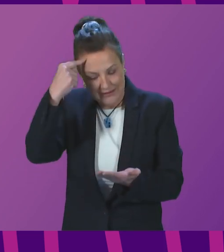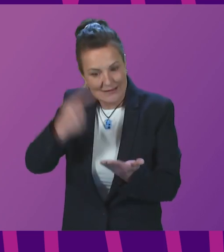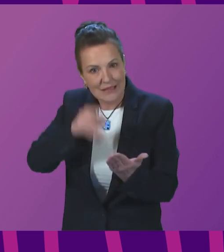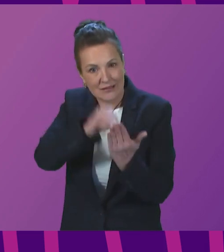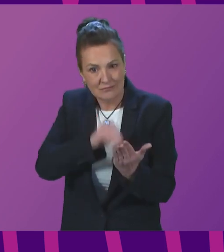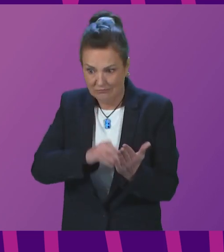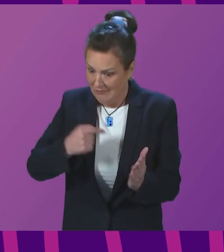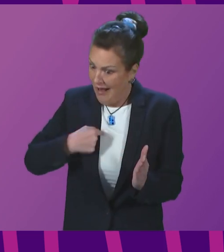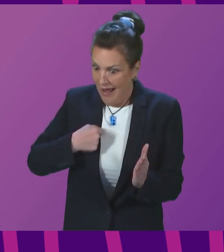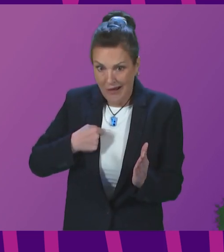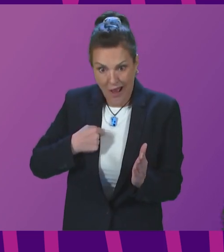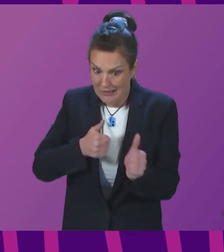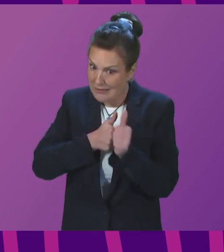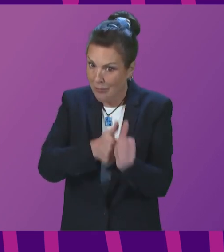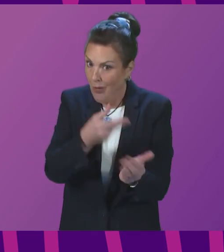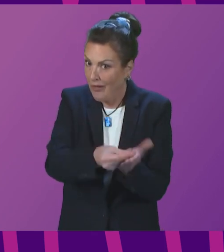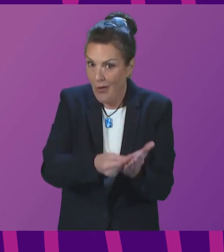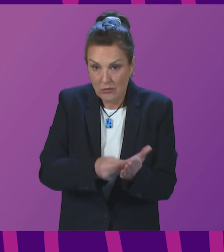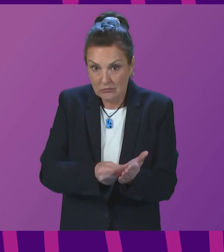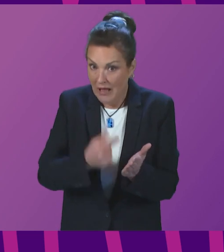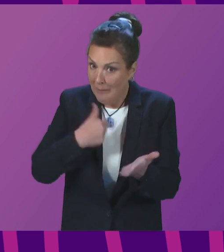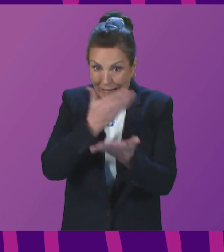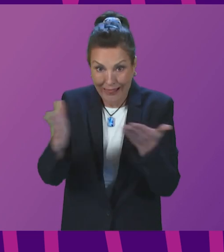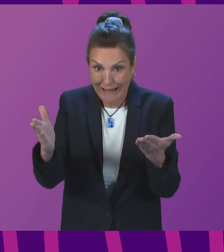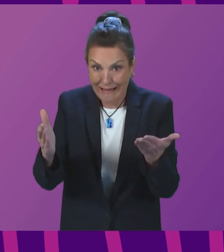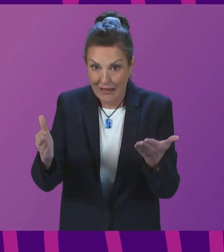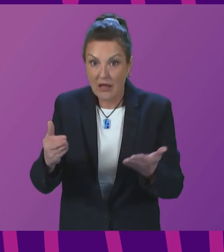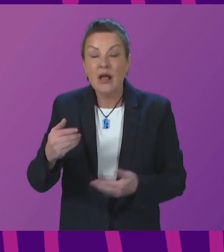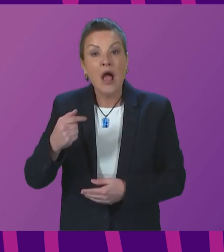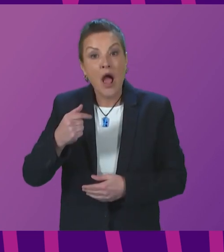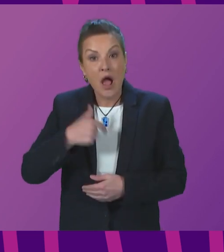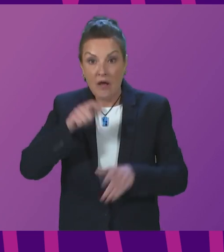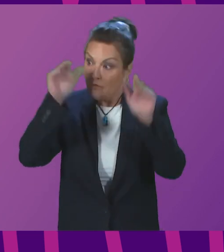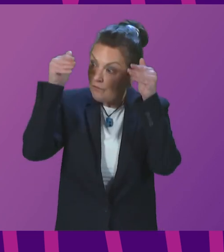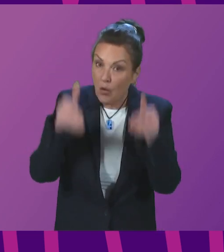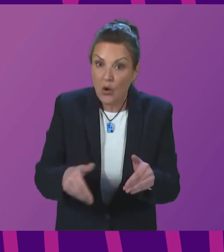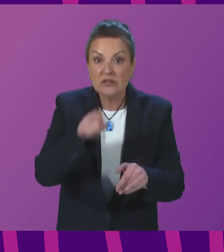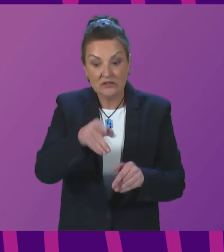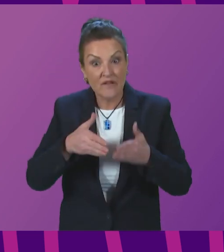I have been very clear about that. Our focus now is on ensuring that the ferries are completed in the interests of our island